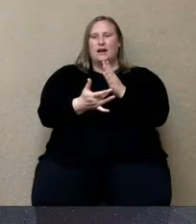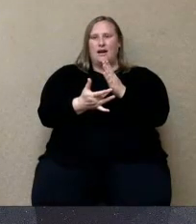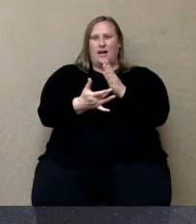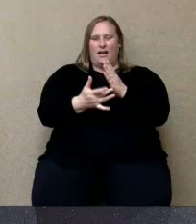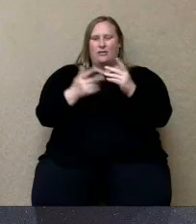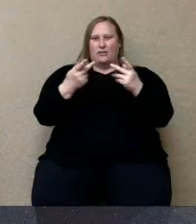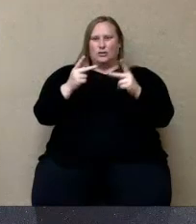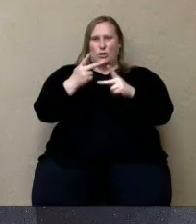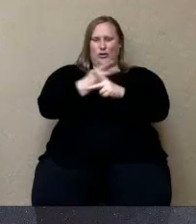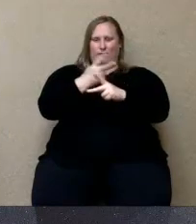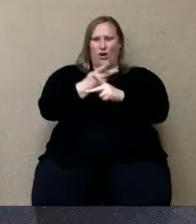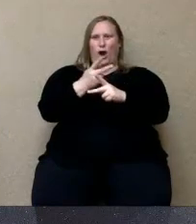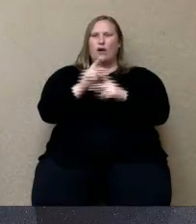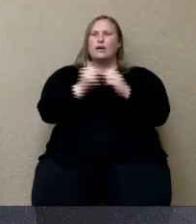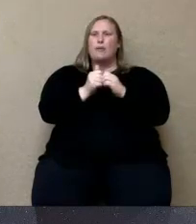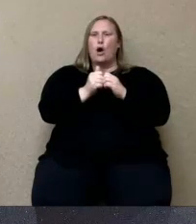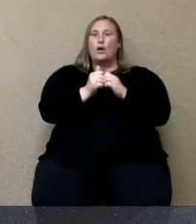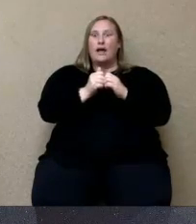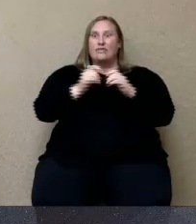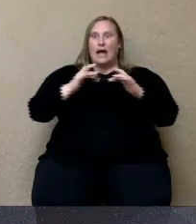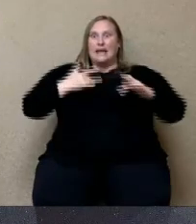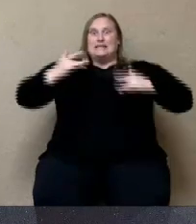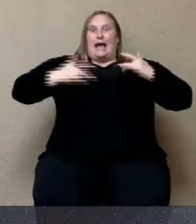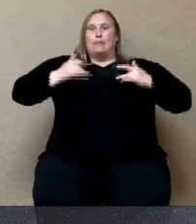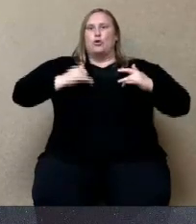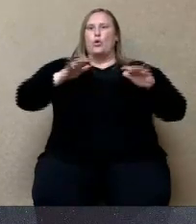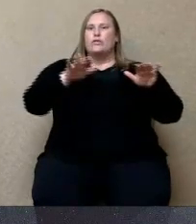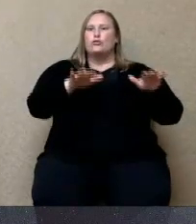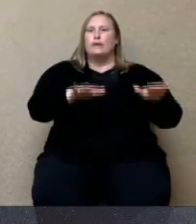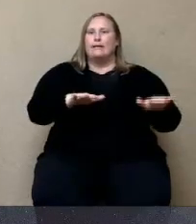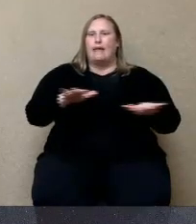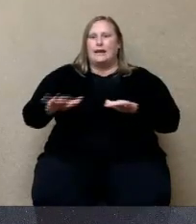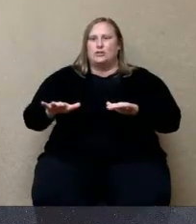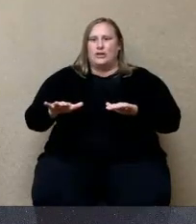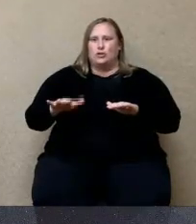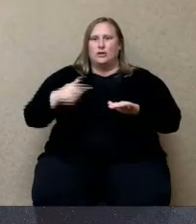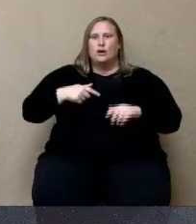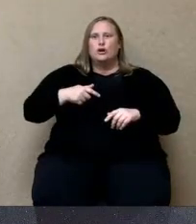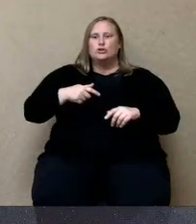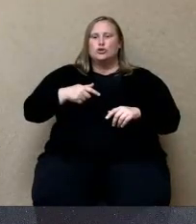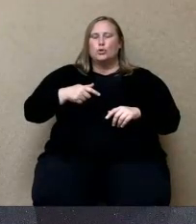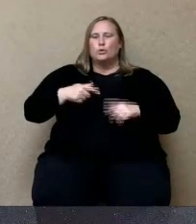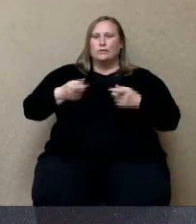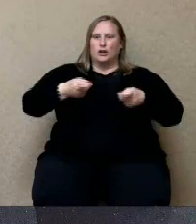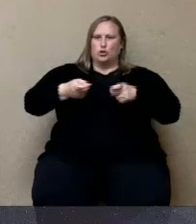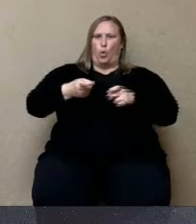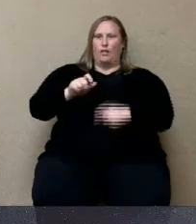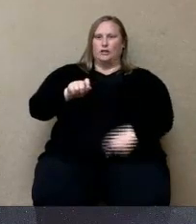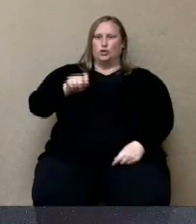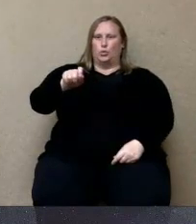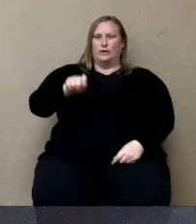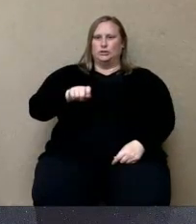excitement and relaxation of your brain to control a switch. So, just like we were showing that kiddo who used his voice